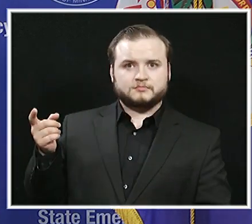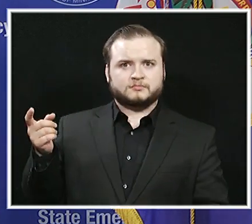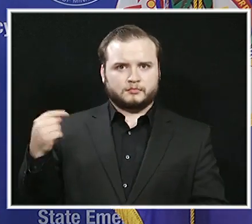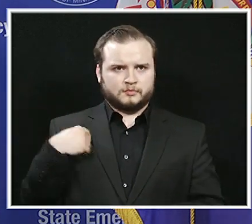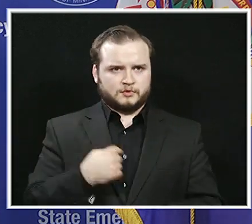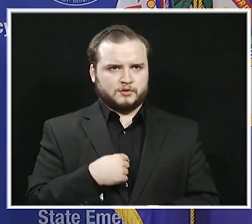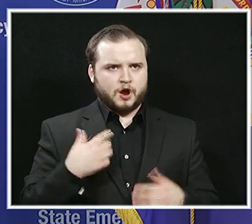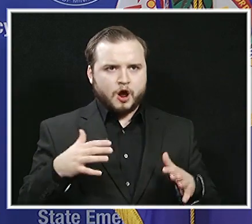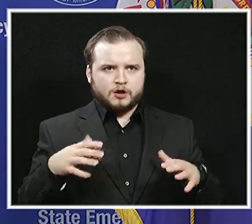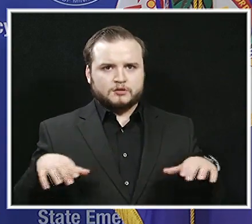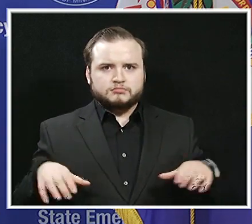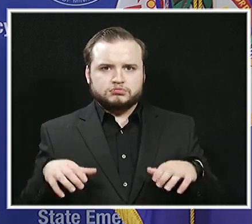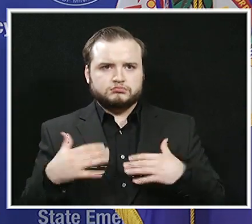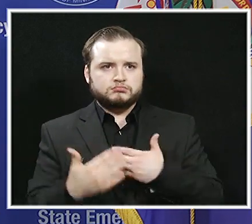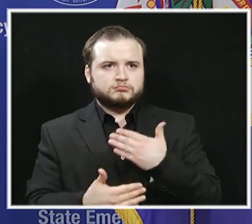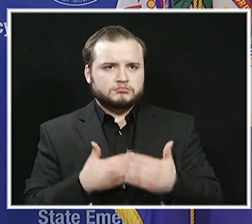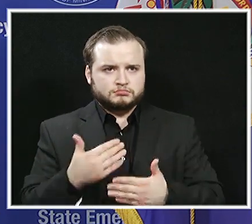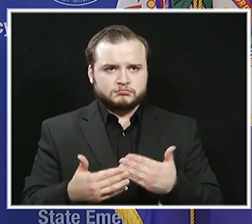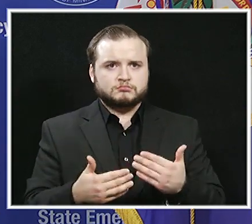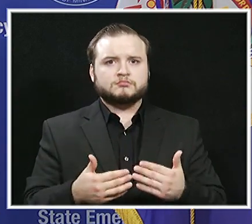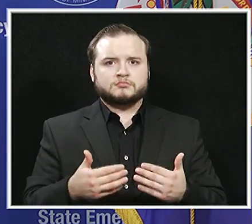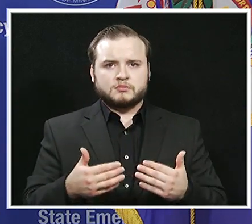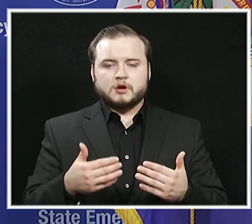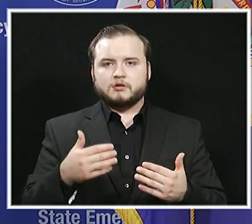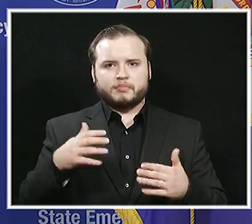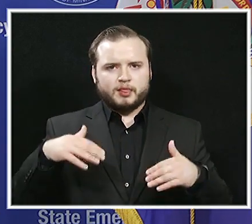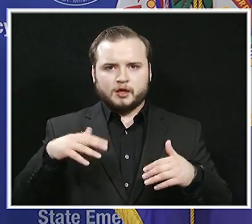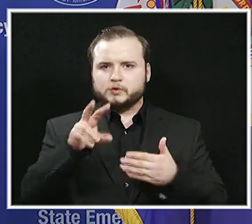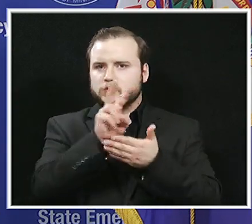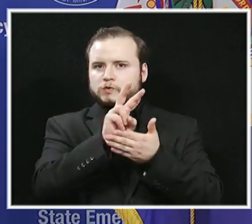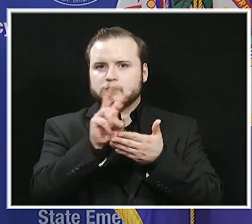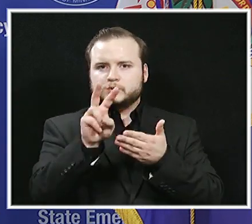White House guidance. White House guidance said to go to phase one, which we are going beyond that.